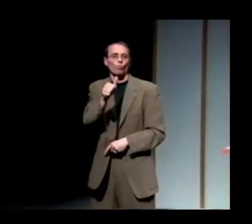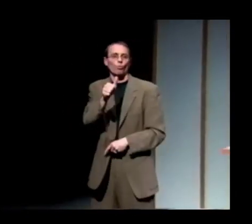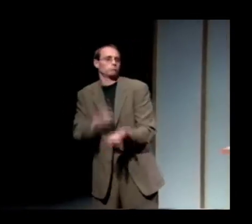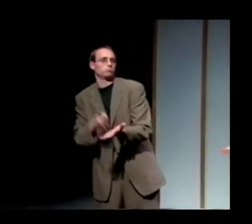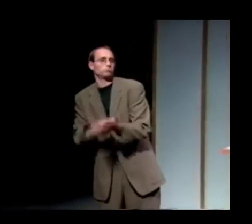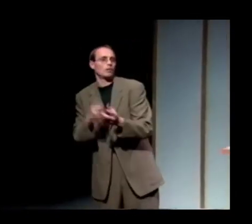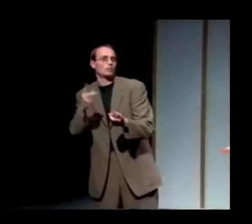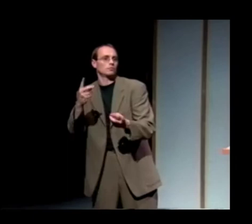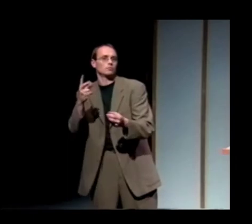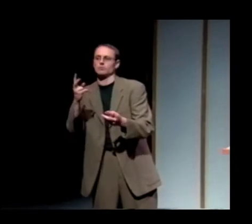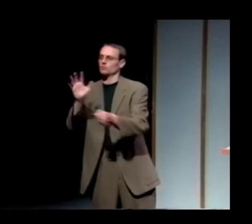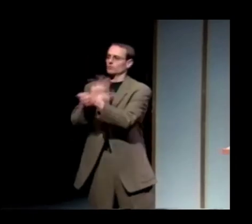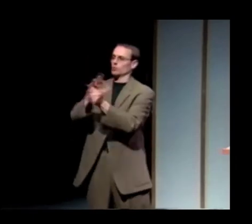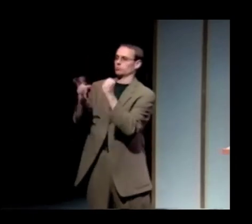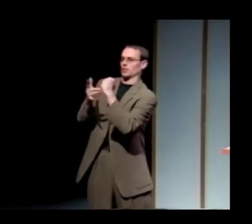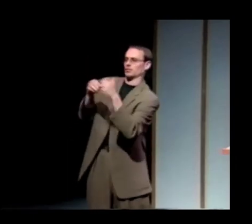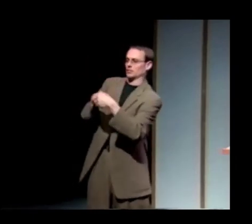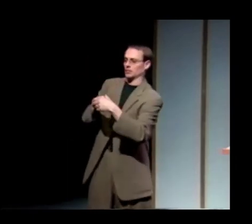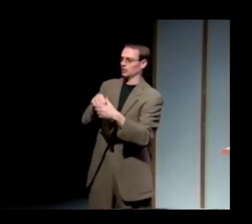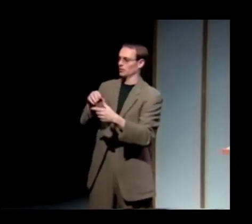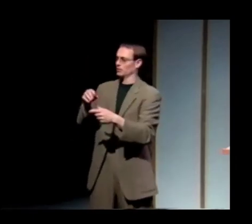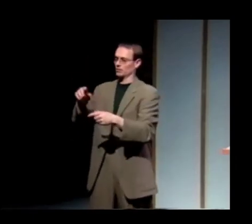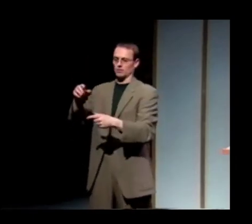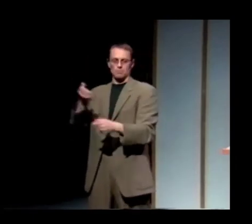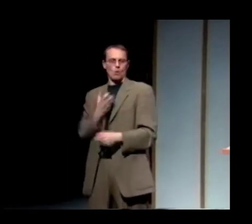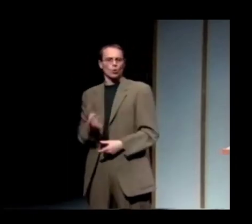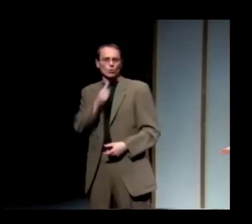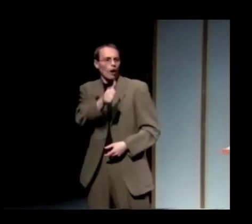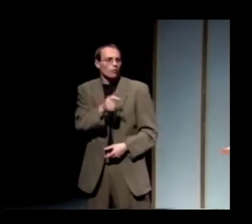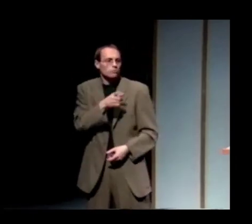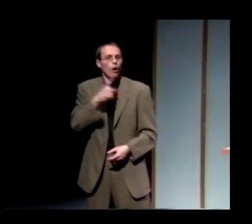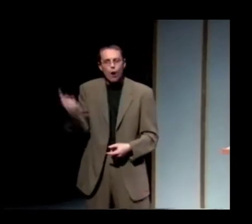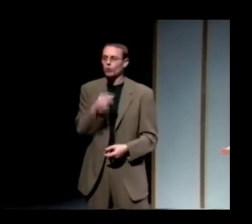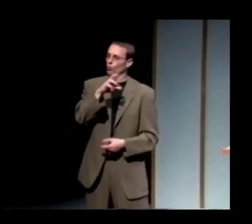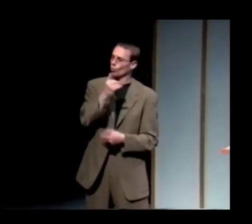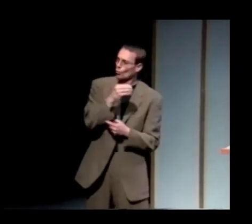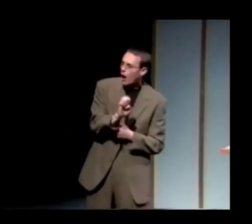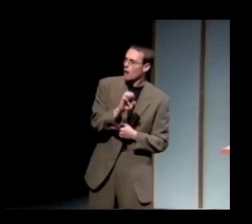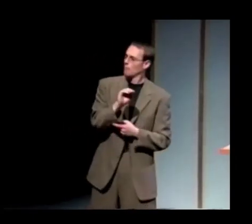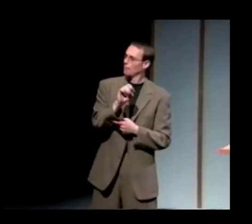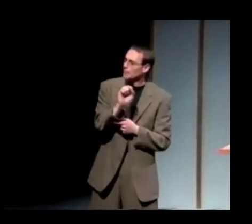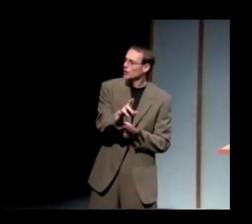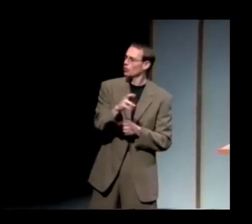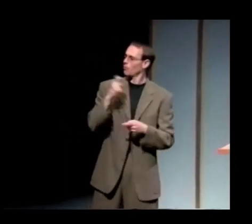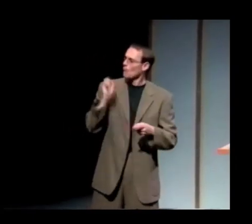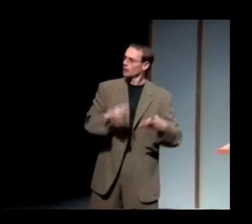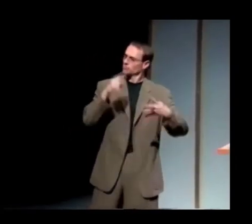WHY NOT? WHAT'S STOPPING US FROM DOING THAT? WE HAVEN'T PUT THE CINEMATIC--